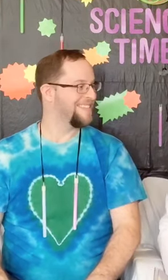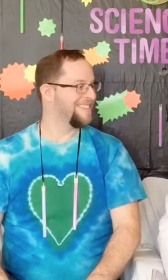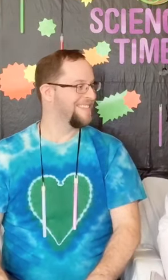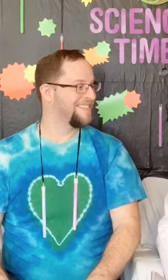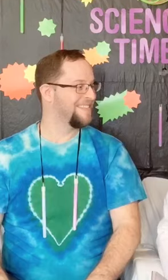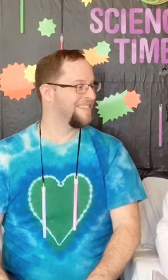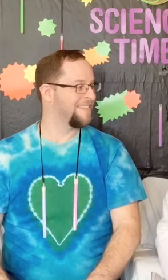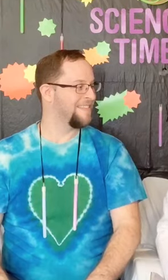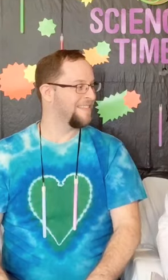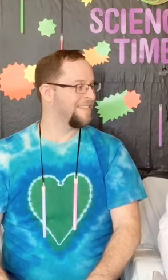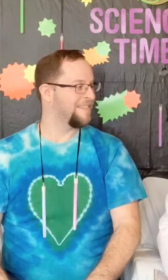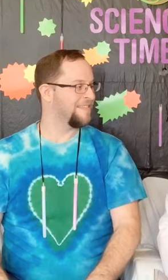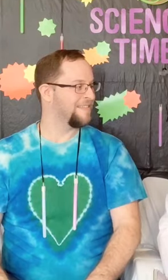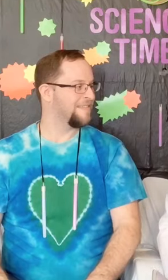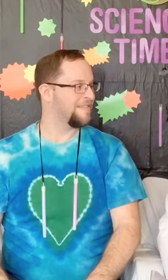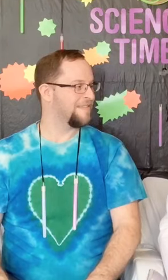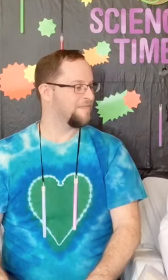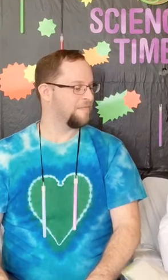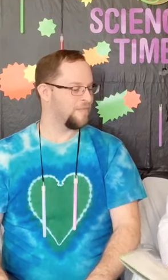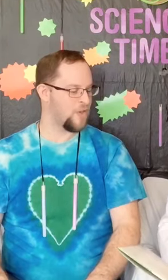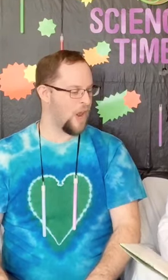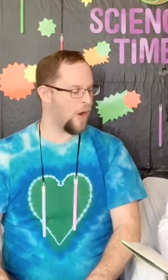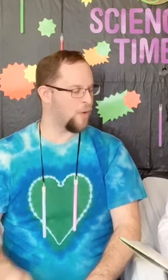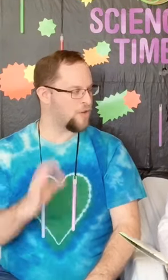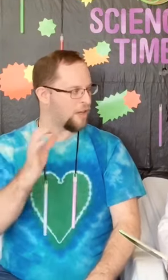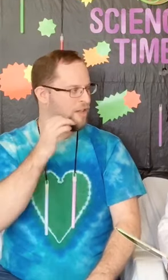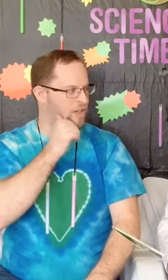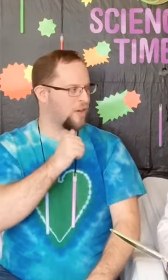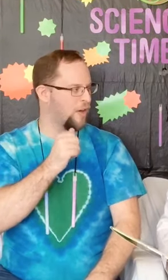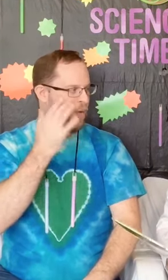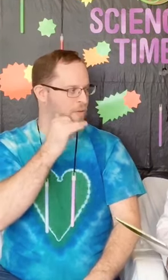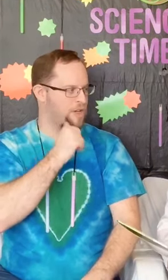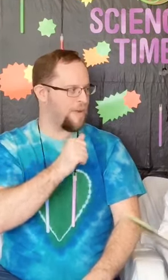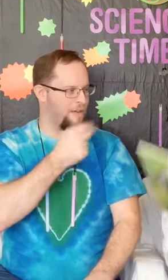joke about fungi, but okay. AARON: No, Charlotte's a girl. Why would she be a